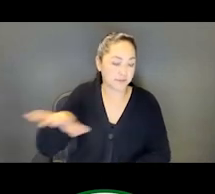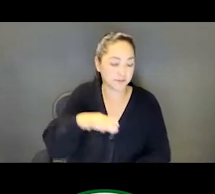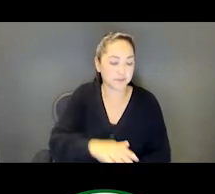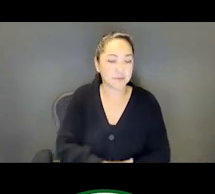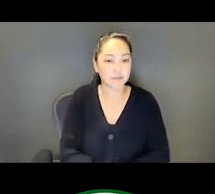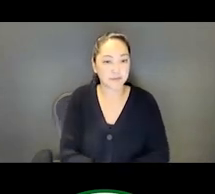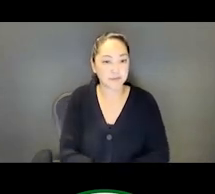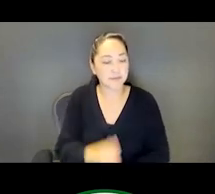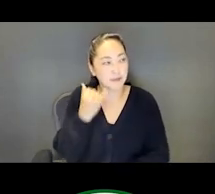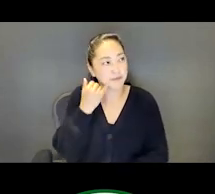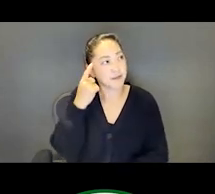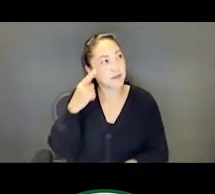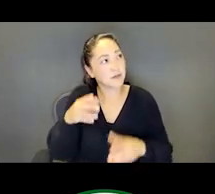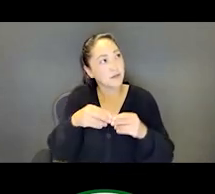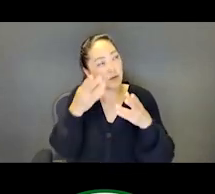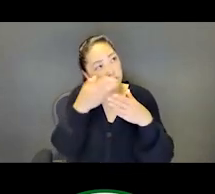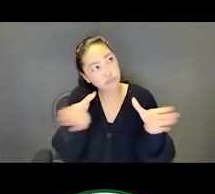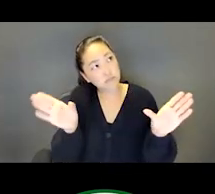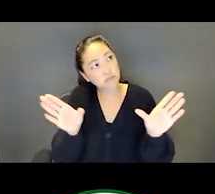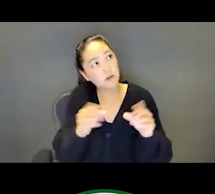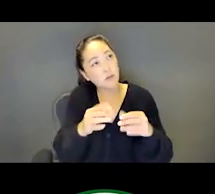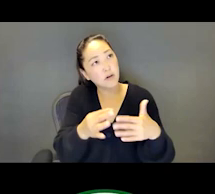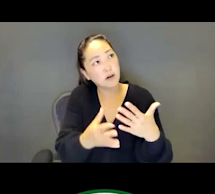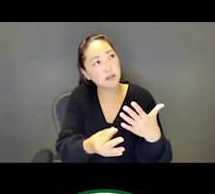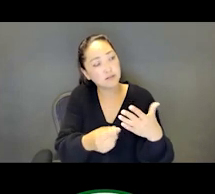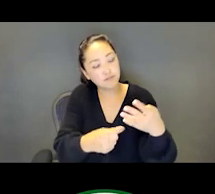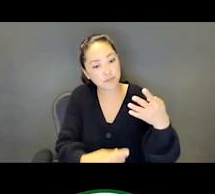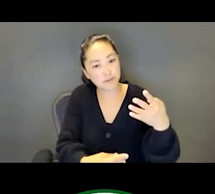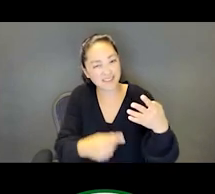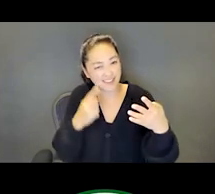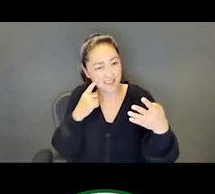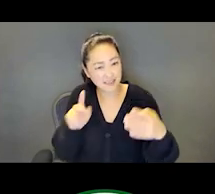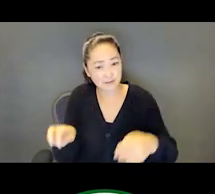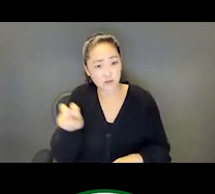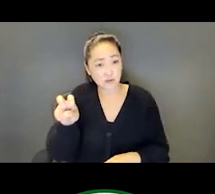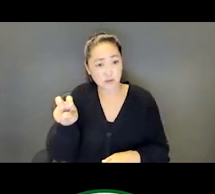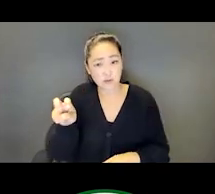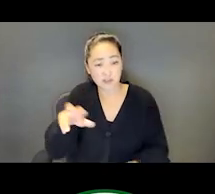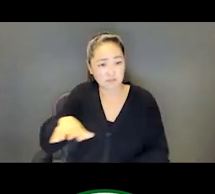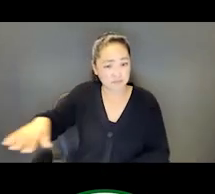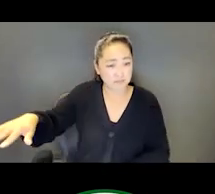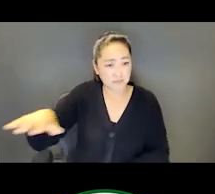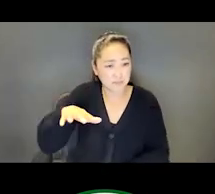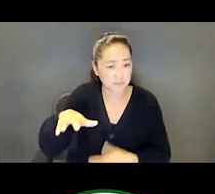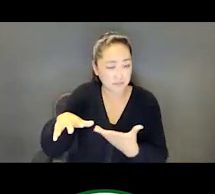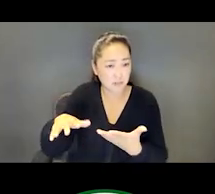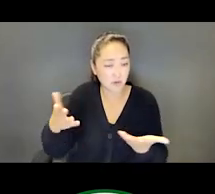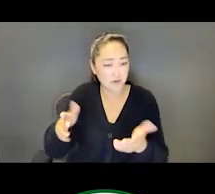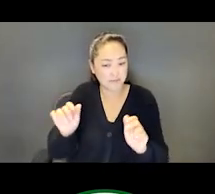Do you think? The tourism industry as a whole like what role they can play in park accessibility